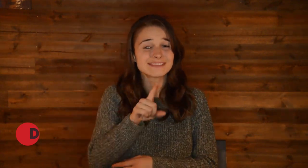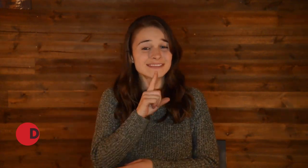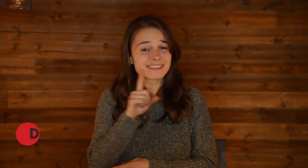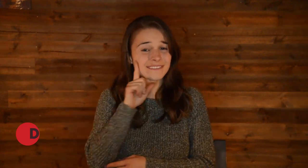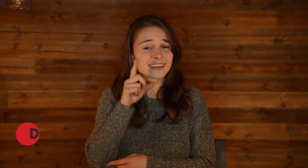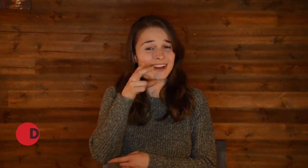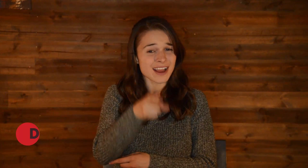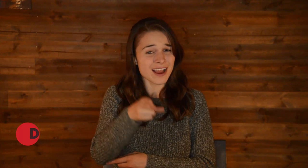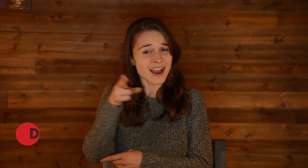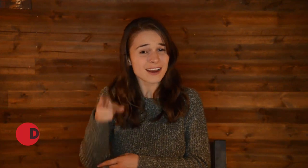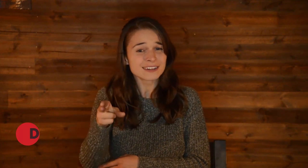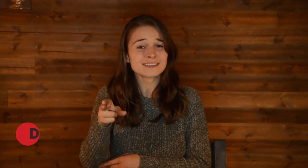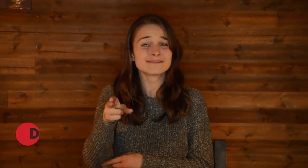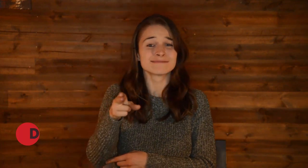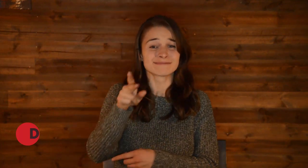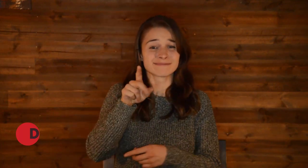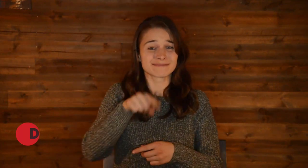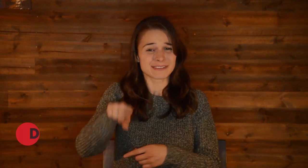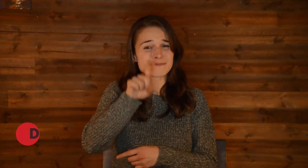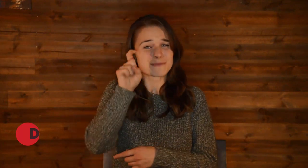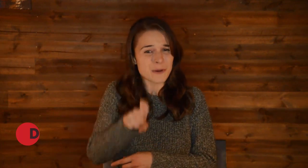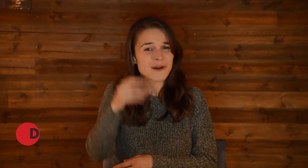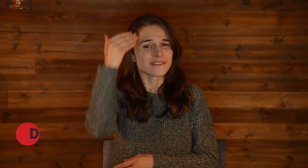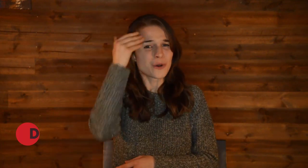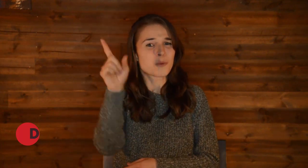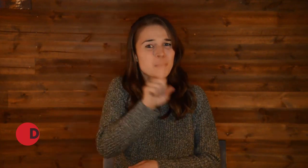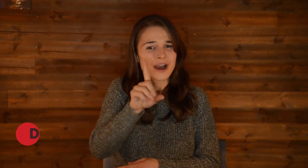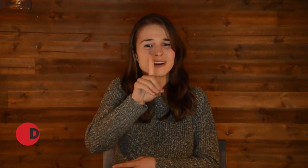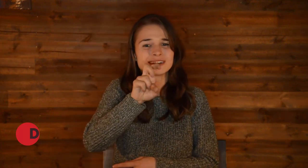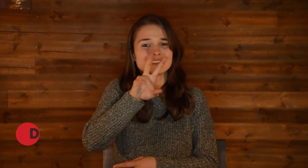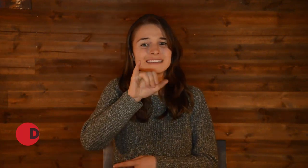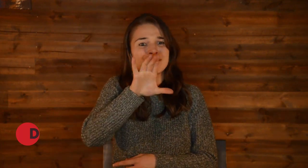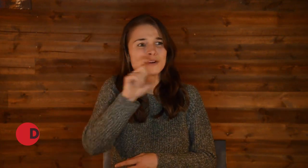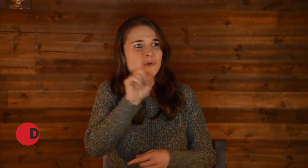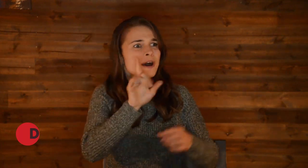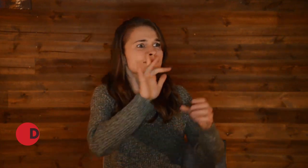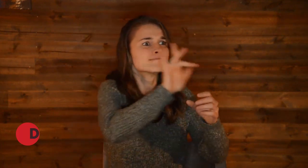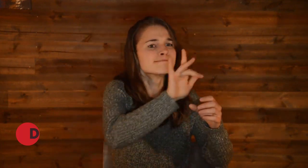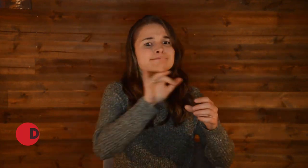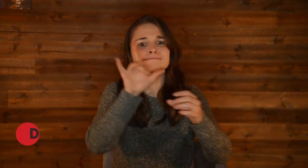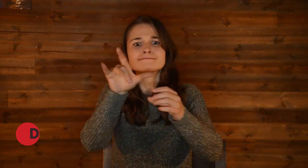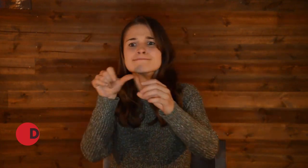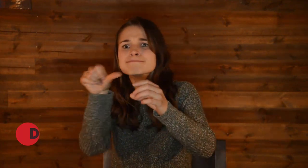or hard of hearing must also know where to find the device since the pushbutton